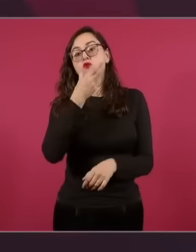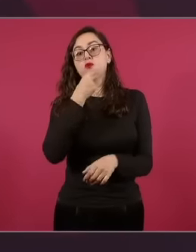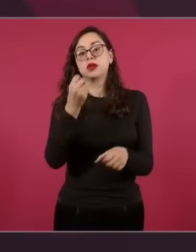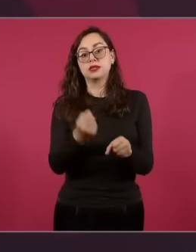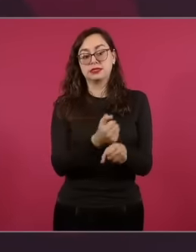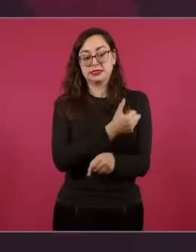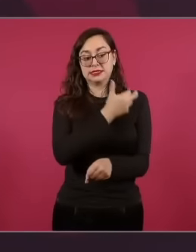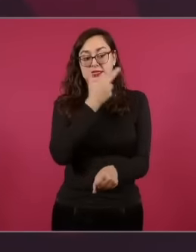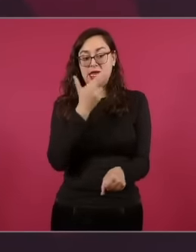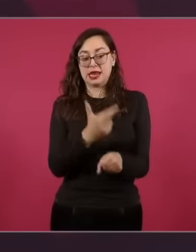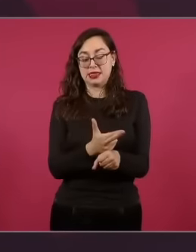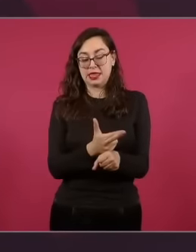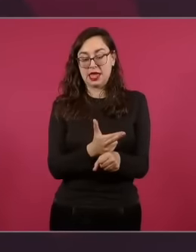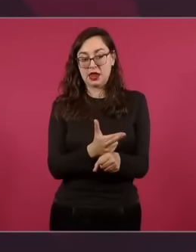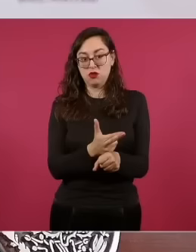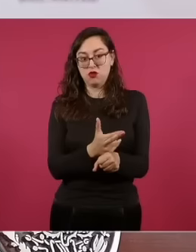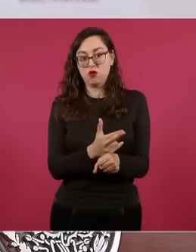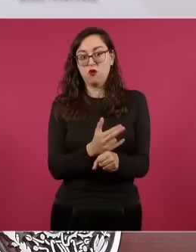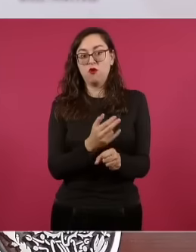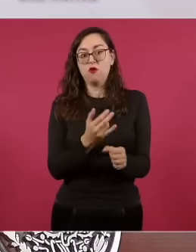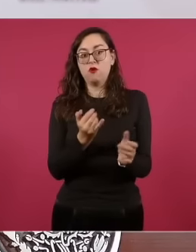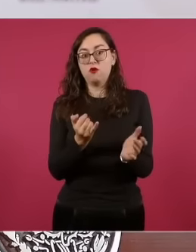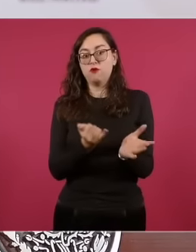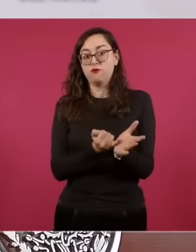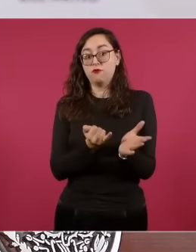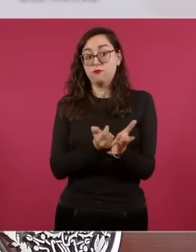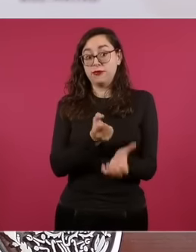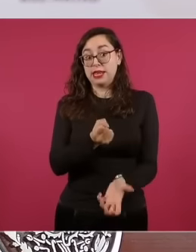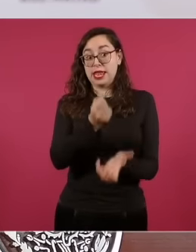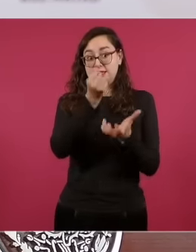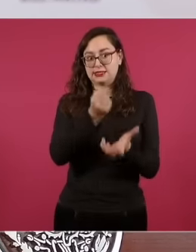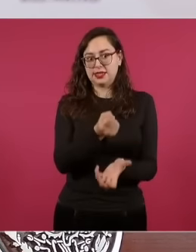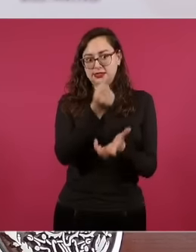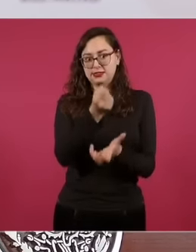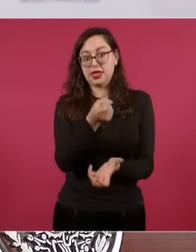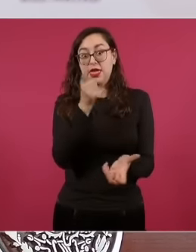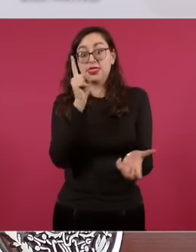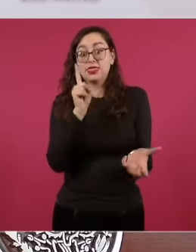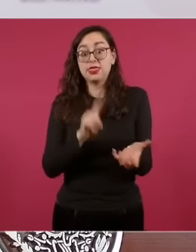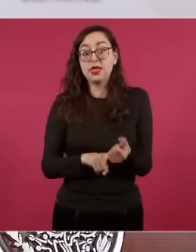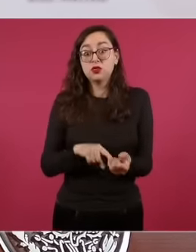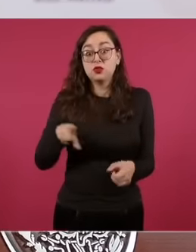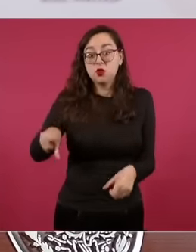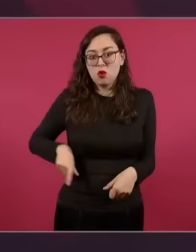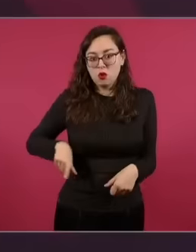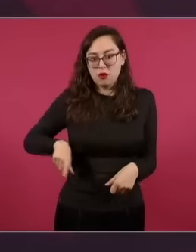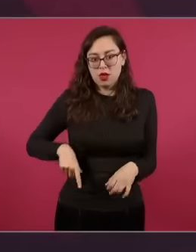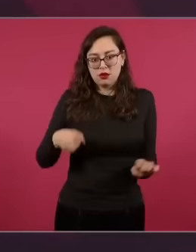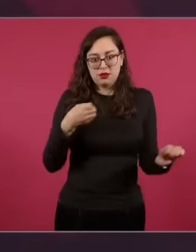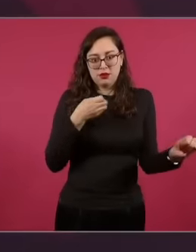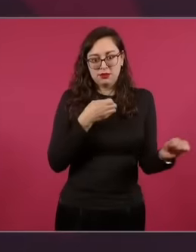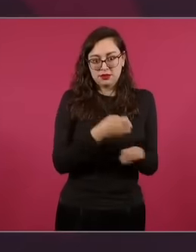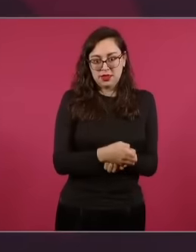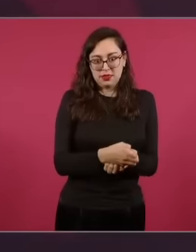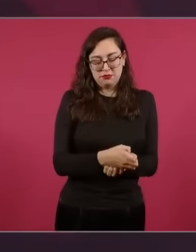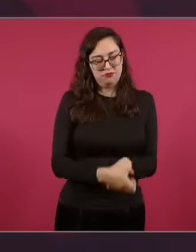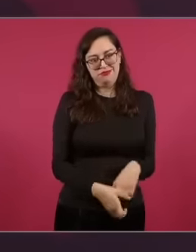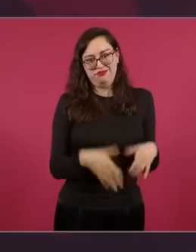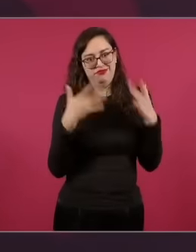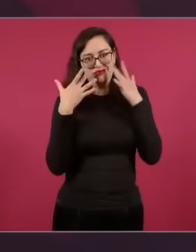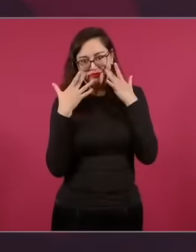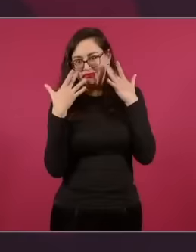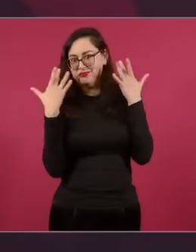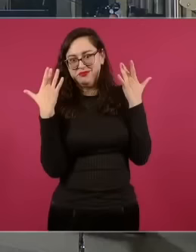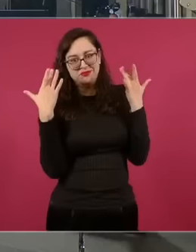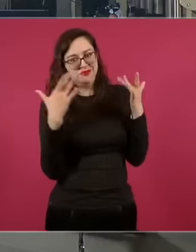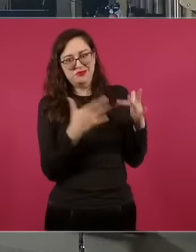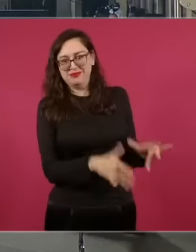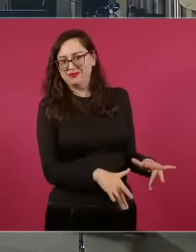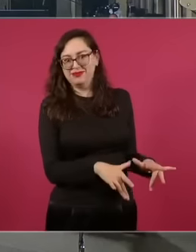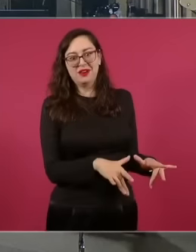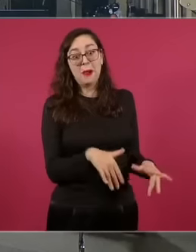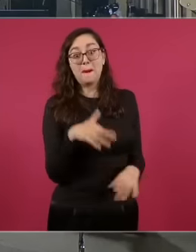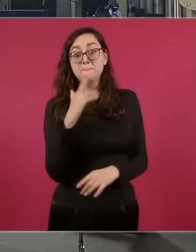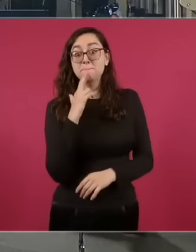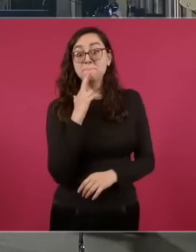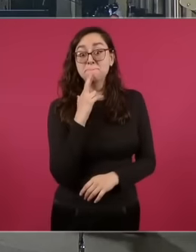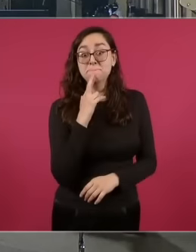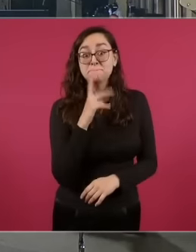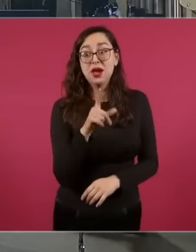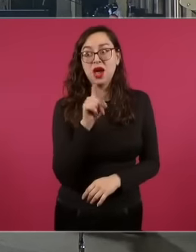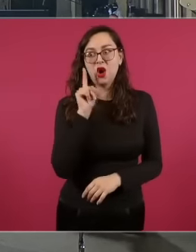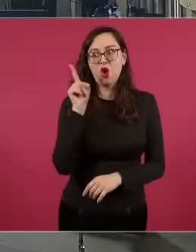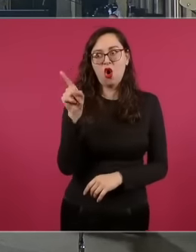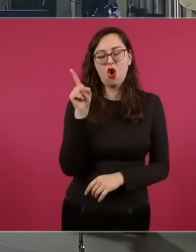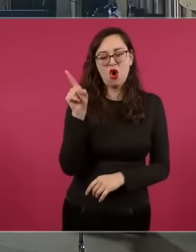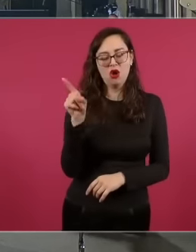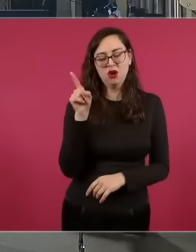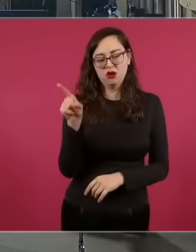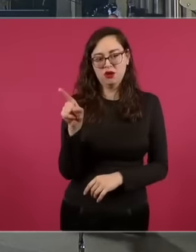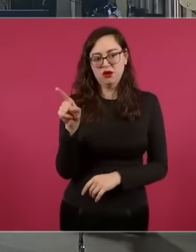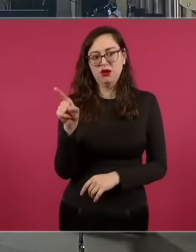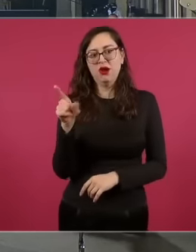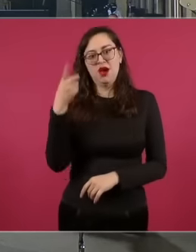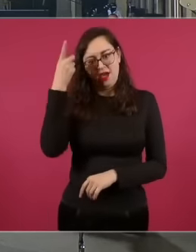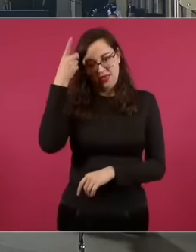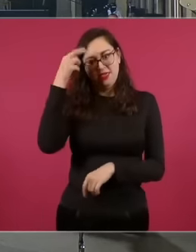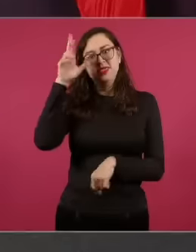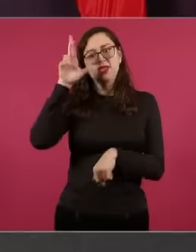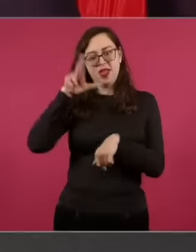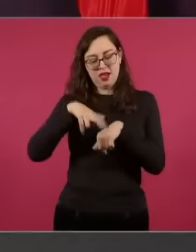a State government and left the position of secretary of finance for leaving the financial director of a